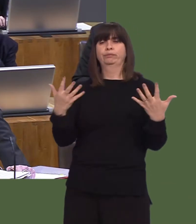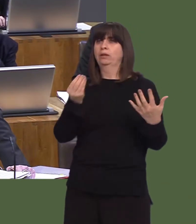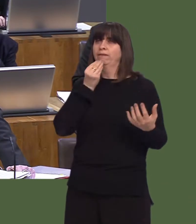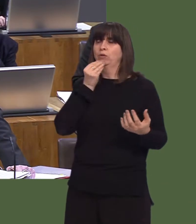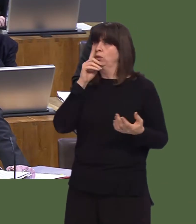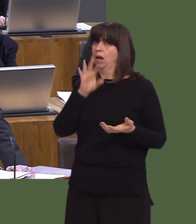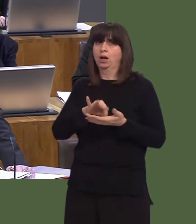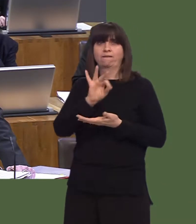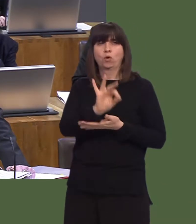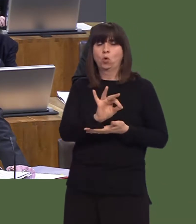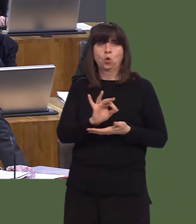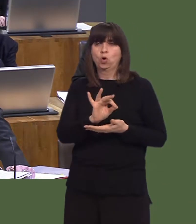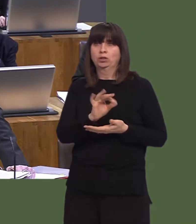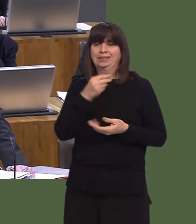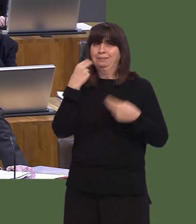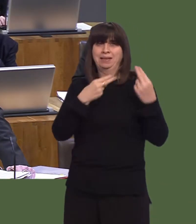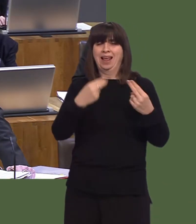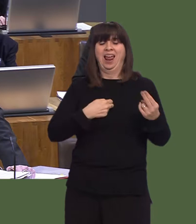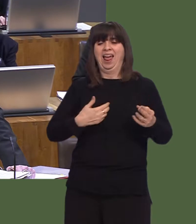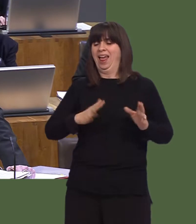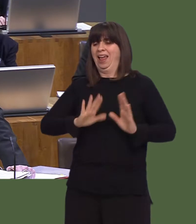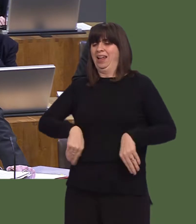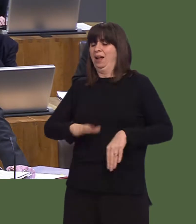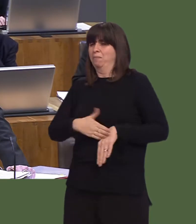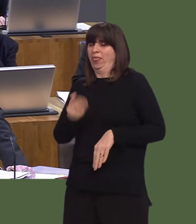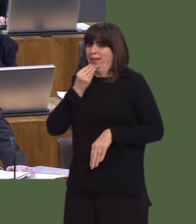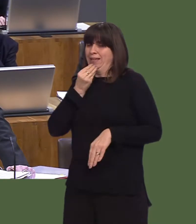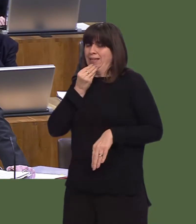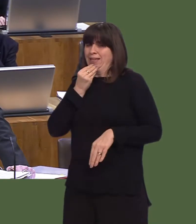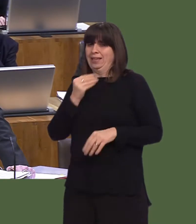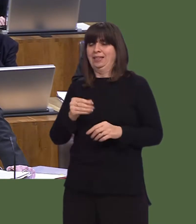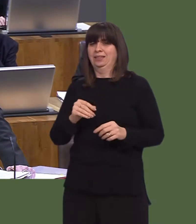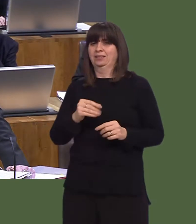table, with austerity and rising food prices driving hidden hunger.